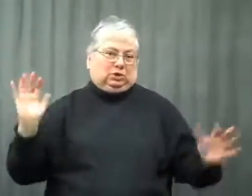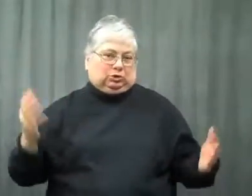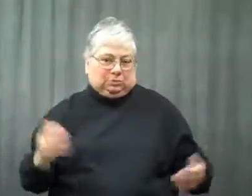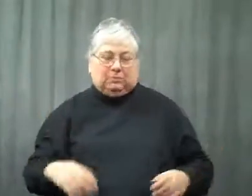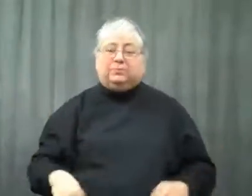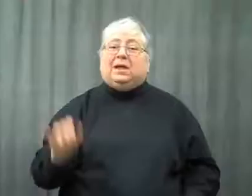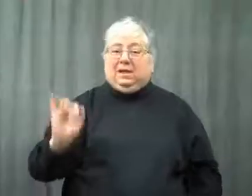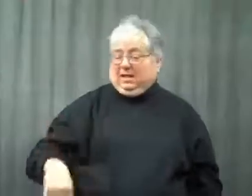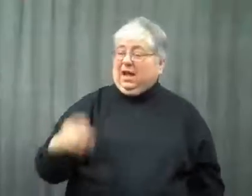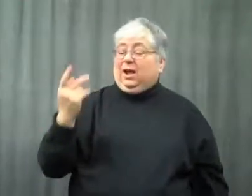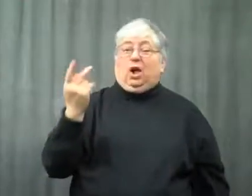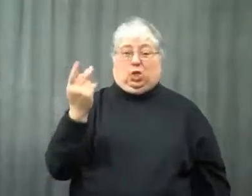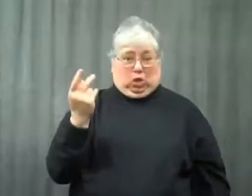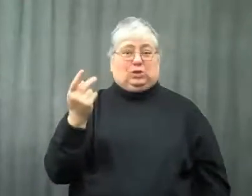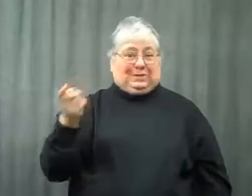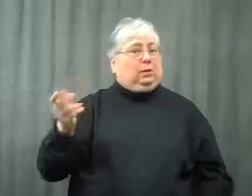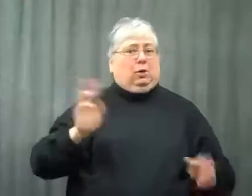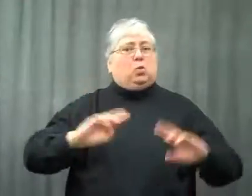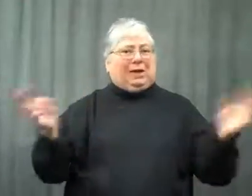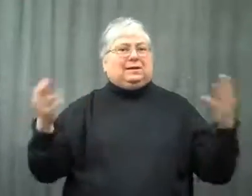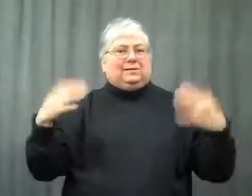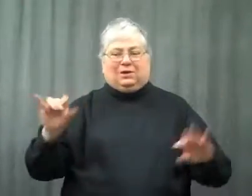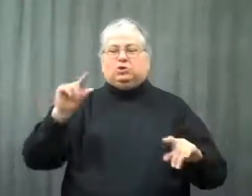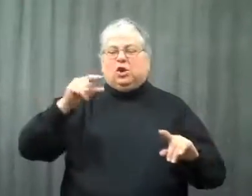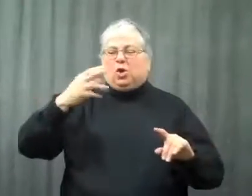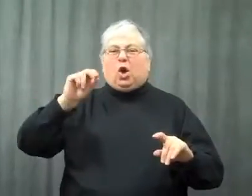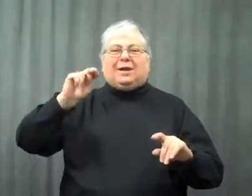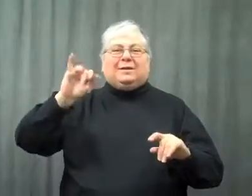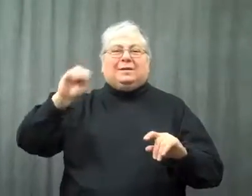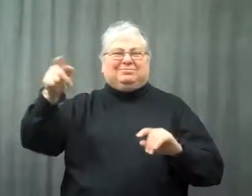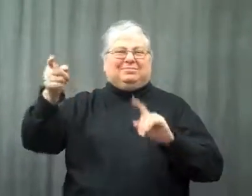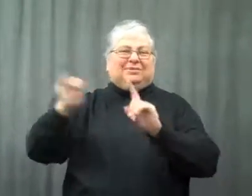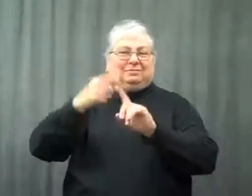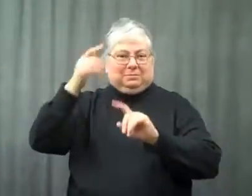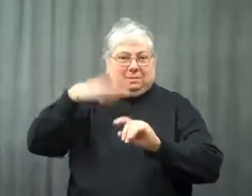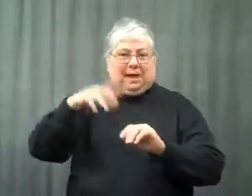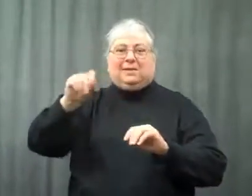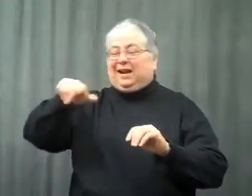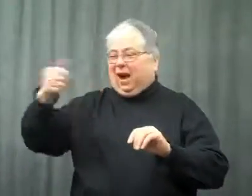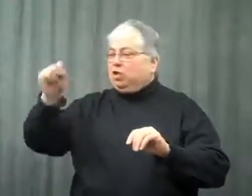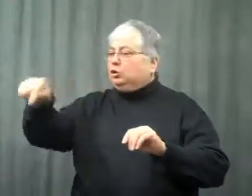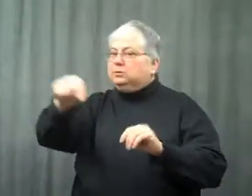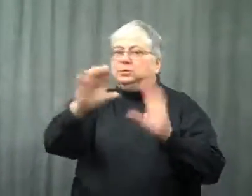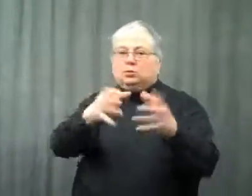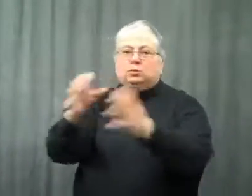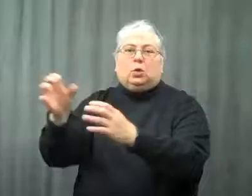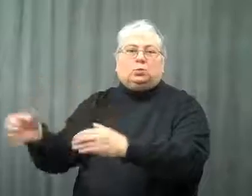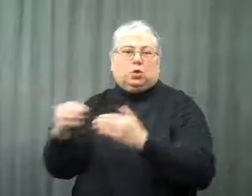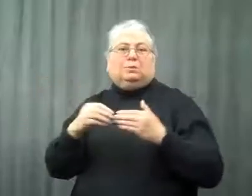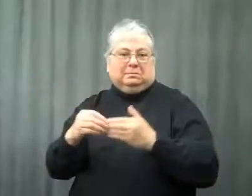Previously on Thursday, Ghonim and other leaders of protesting factions